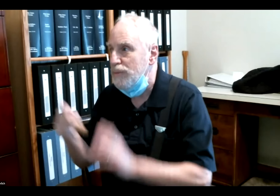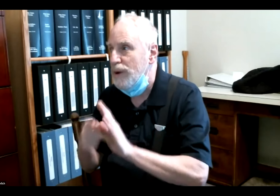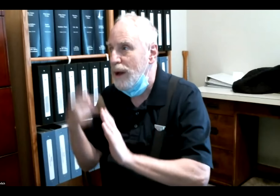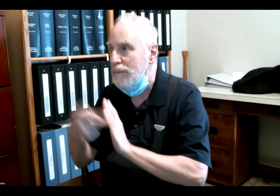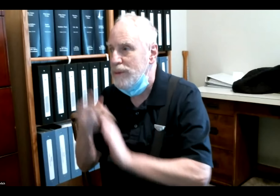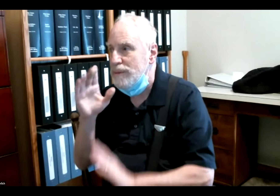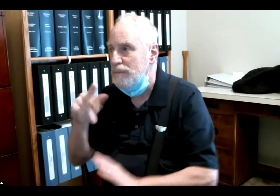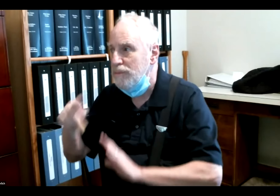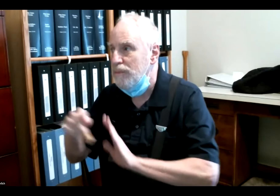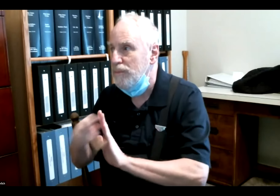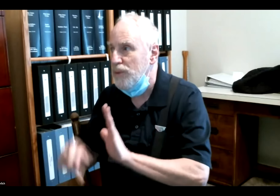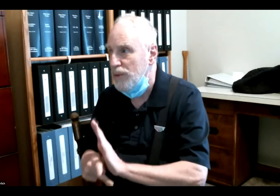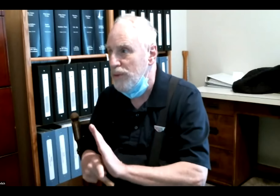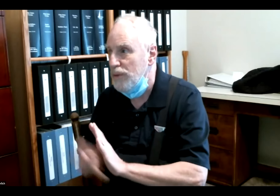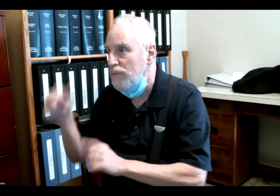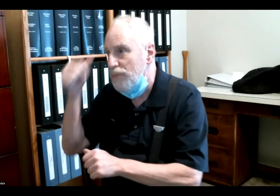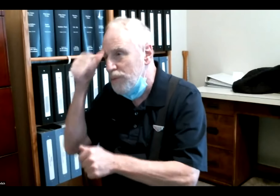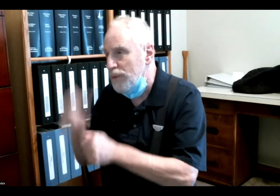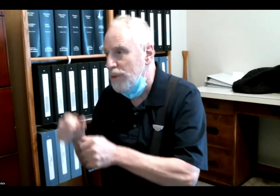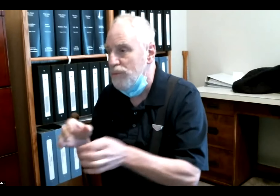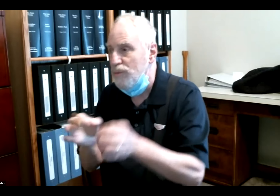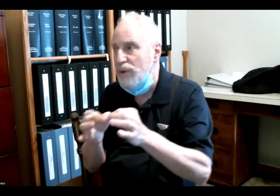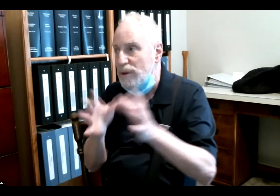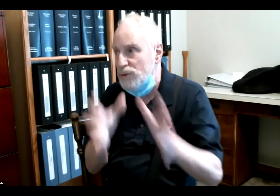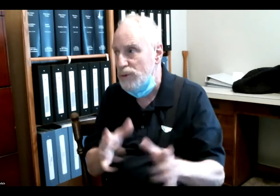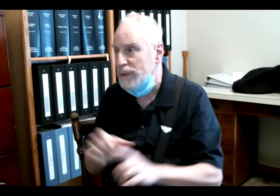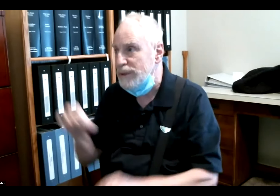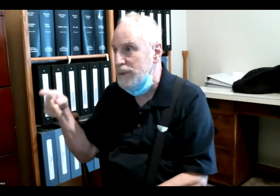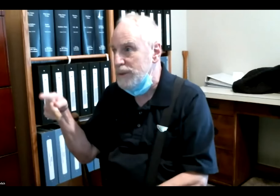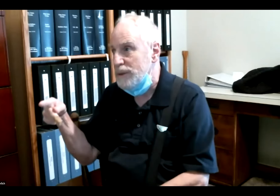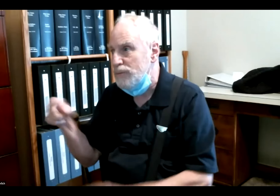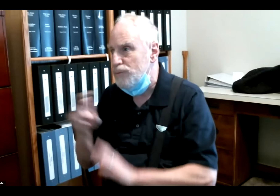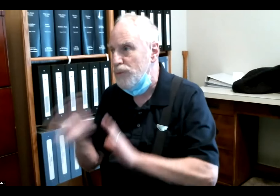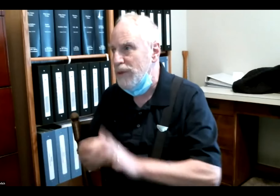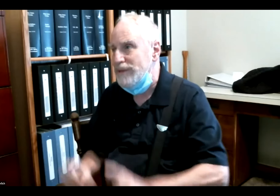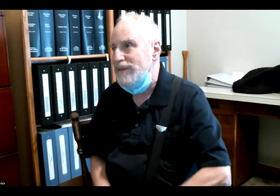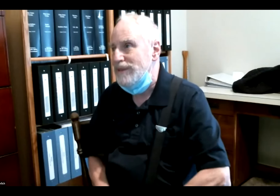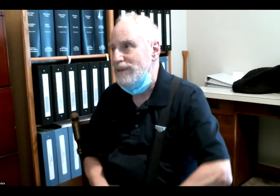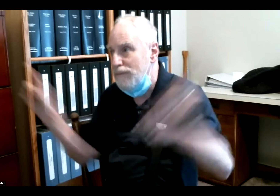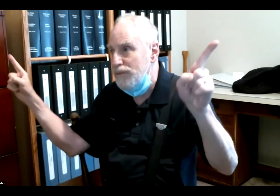I don't know if you know much about the SSP program and they're policy, interpreters and